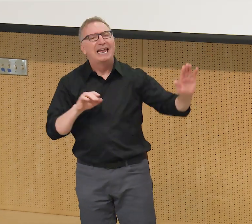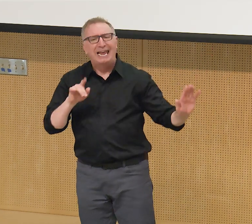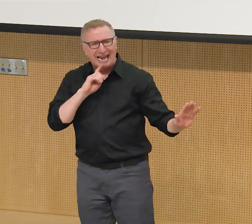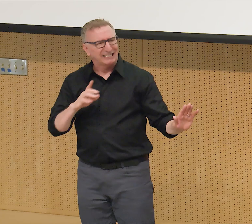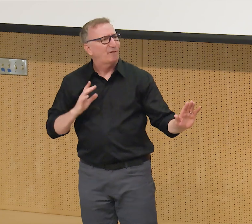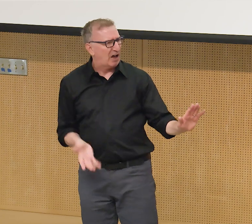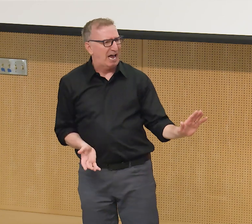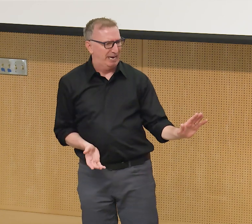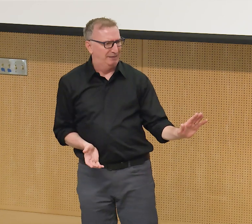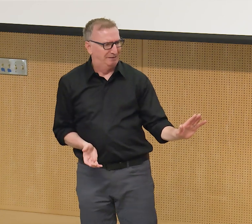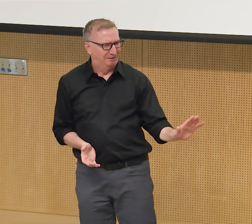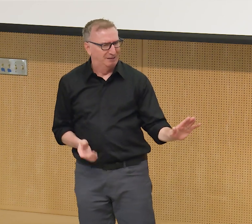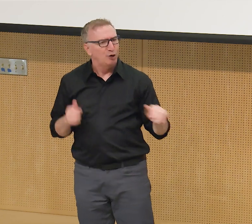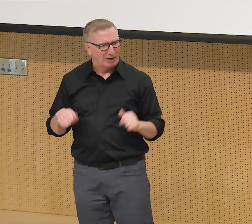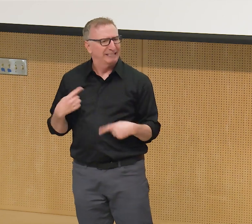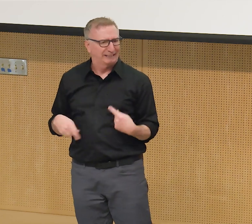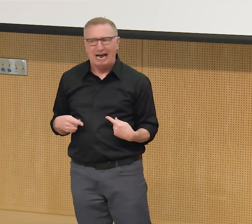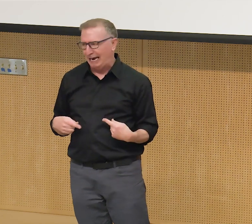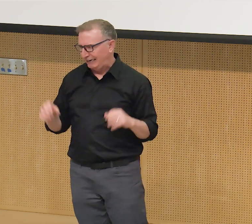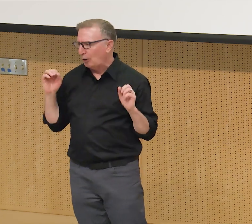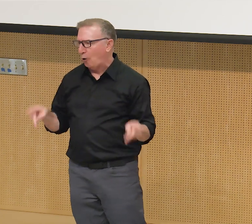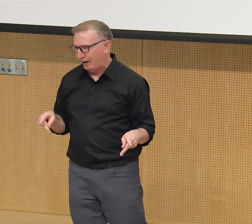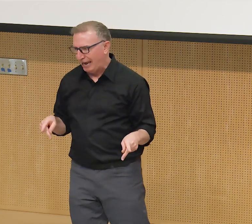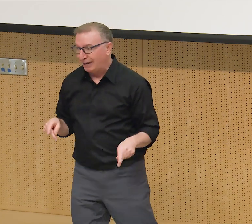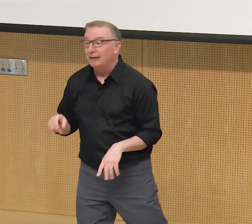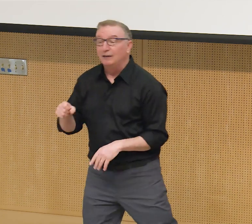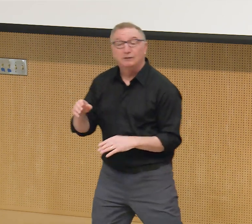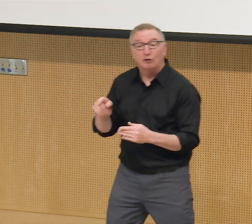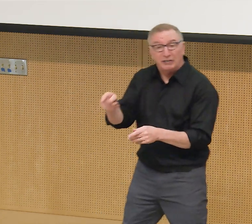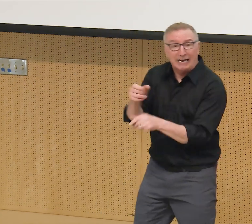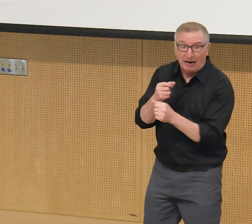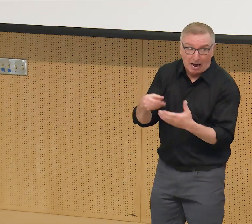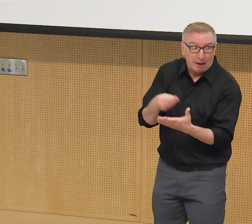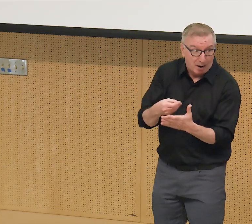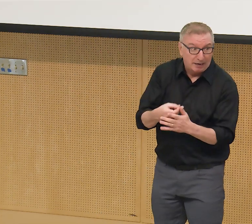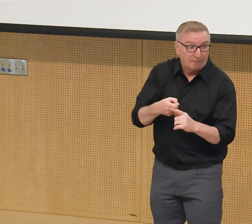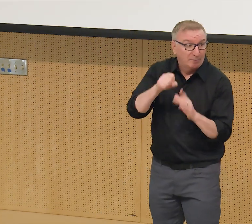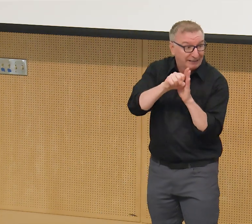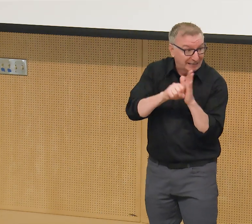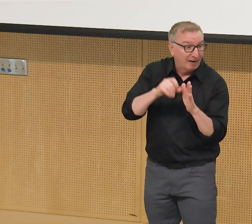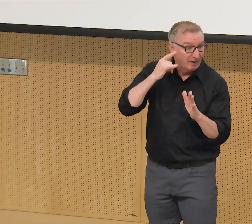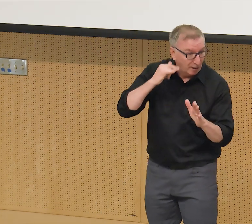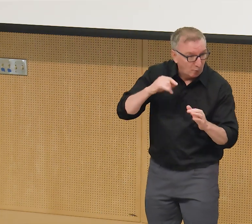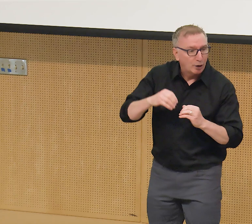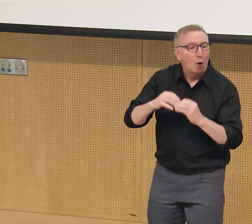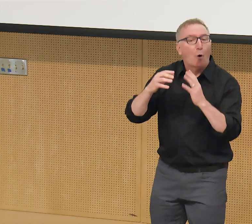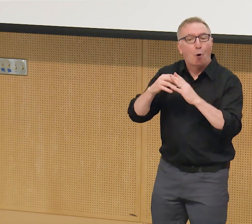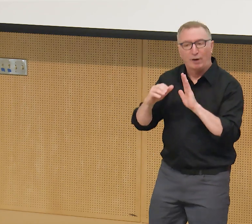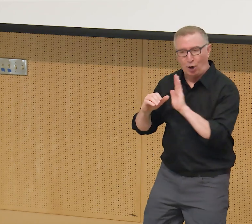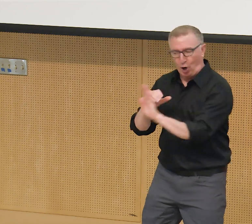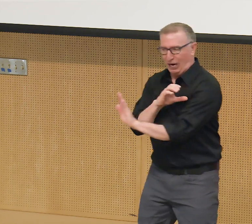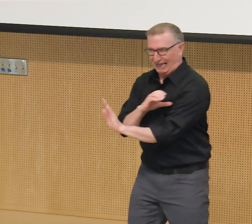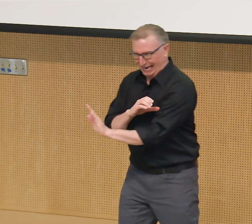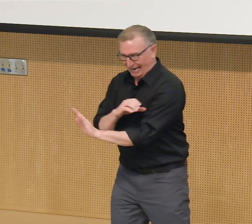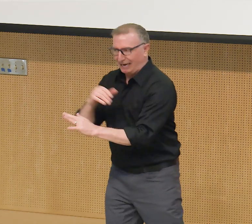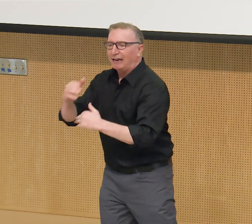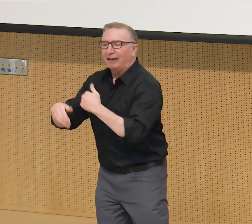And so, for an MD, a medical doctor, to say that sign language was fine was a big deal. And so, she got a lot of money from the state of California